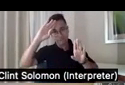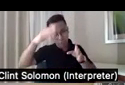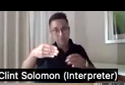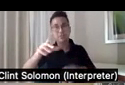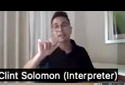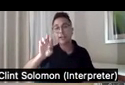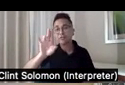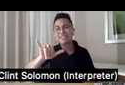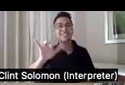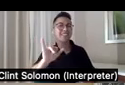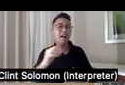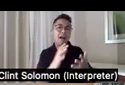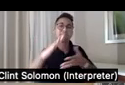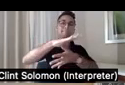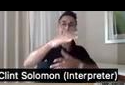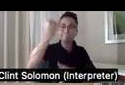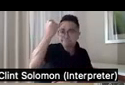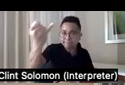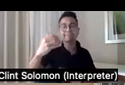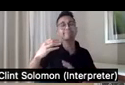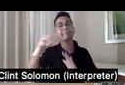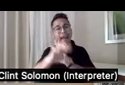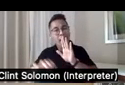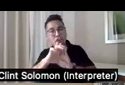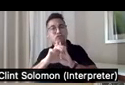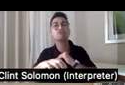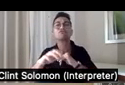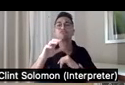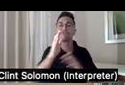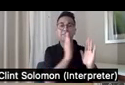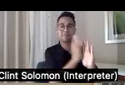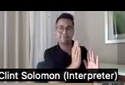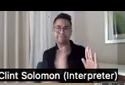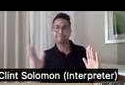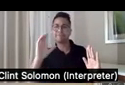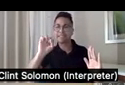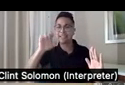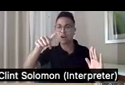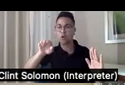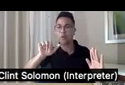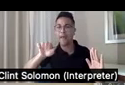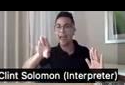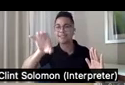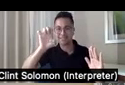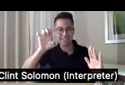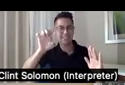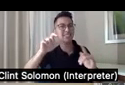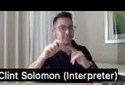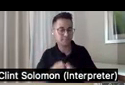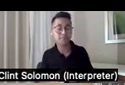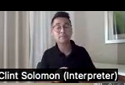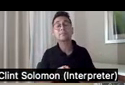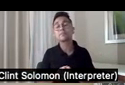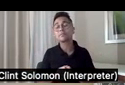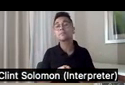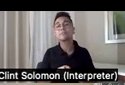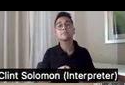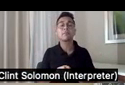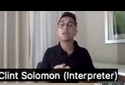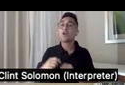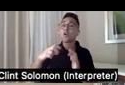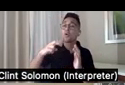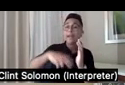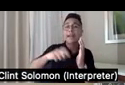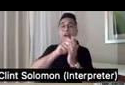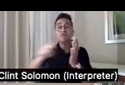idea characters sequence and so on and we provide reading and writing experiences to pre-linguistic